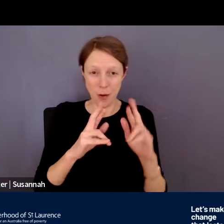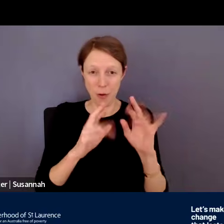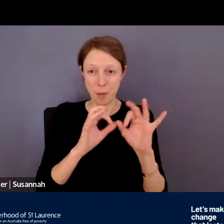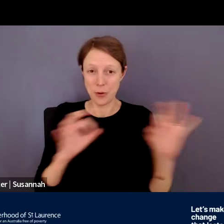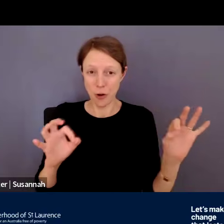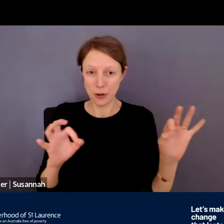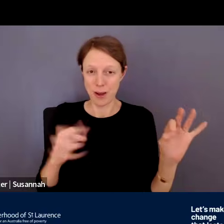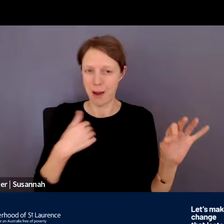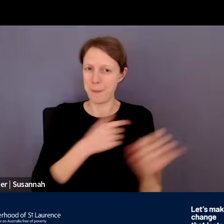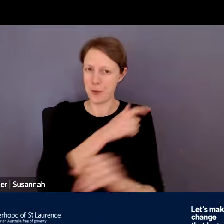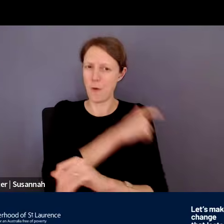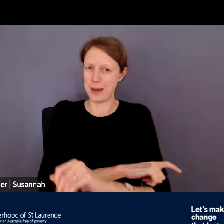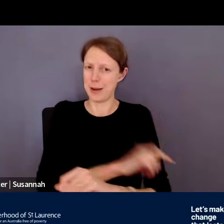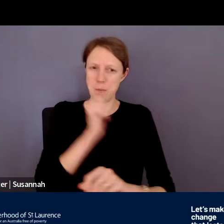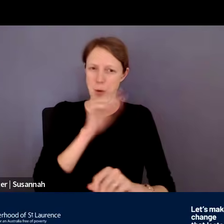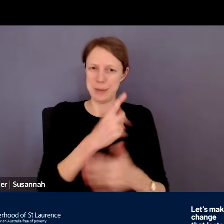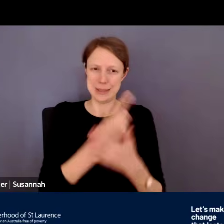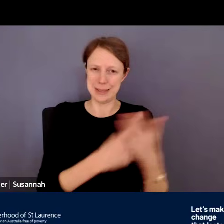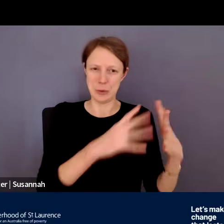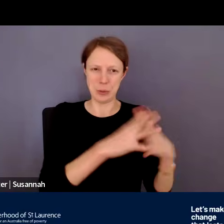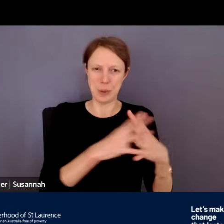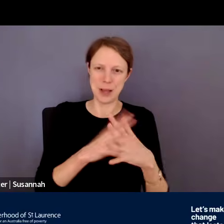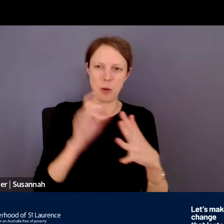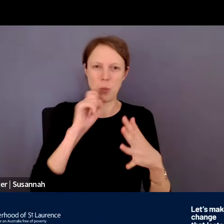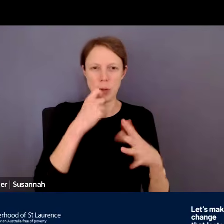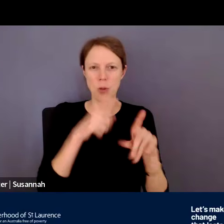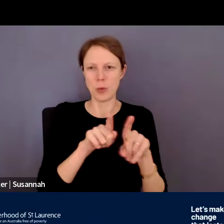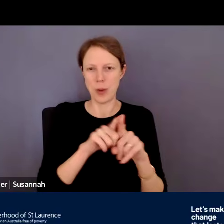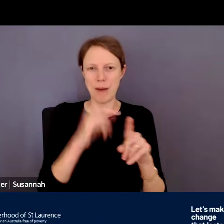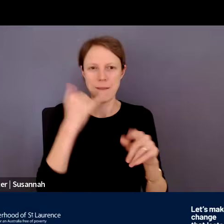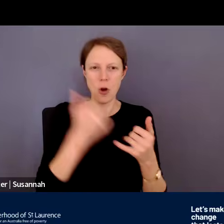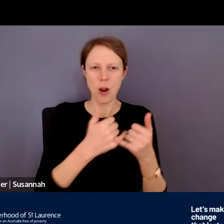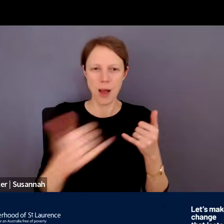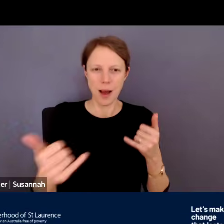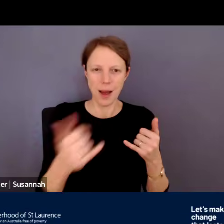will not. It also involves things like phone lines for people to call and then there's a whole bunch